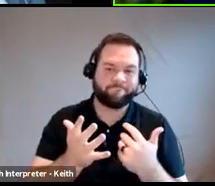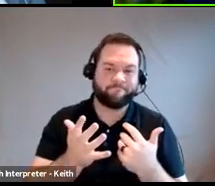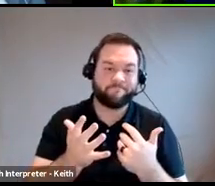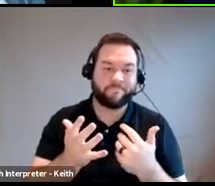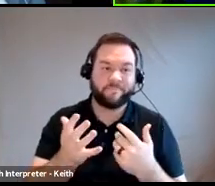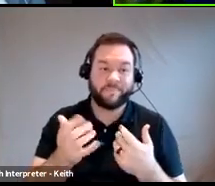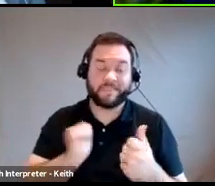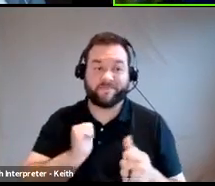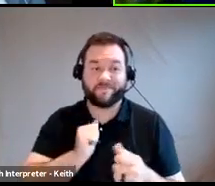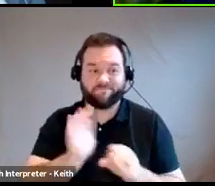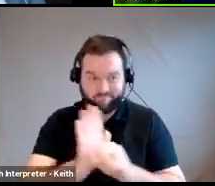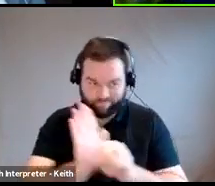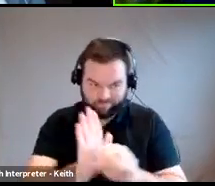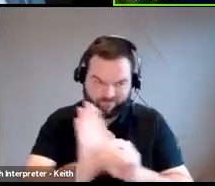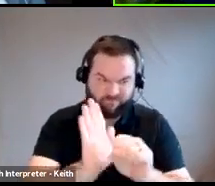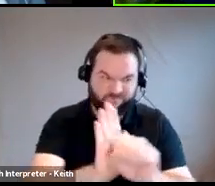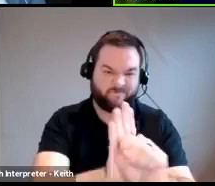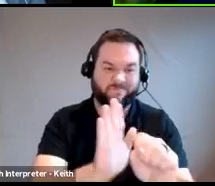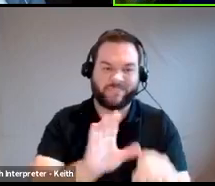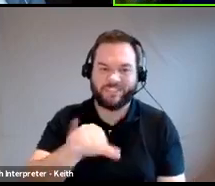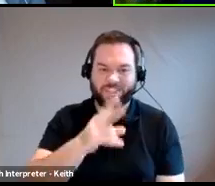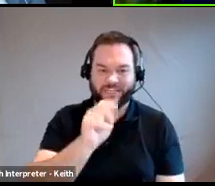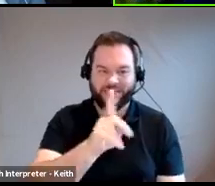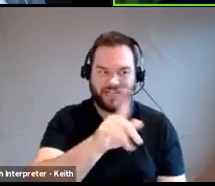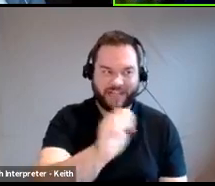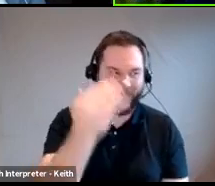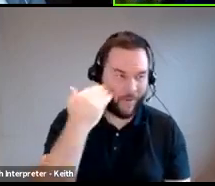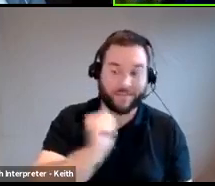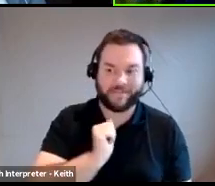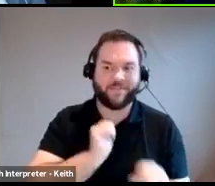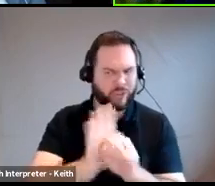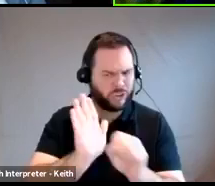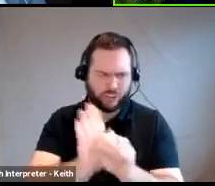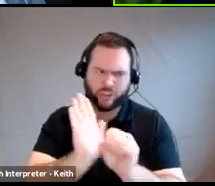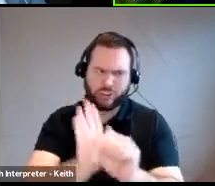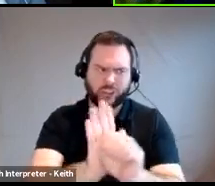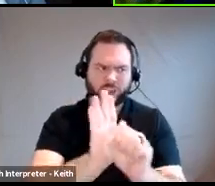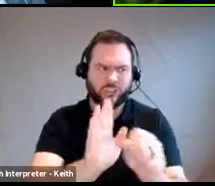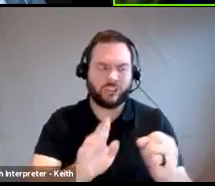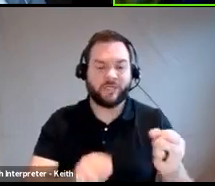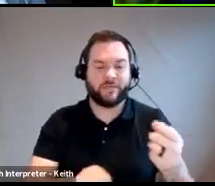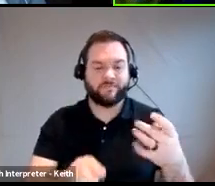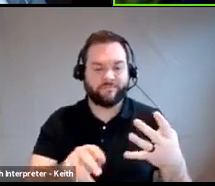little bit harder to get help. But I did push them, too But I did push them to tell knows me well enough that I didn't push the ball the way.